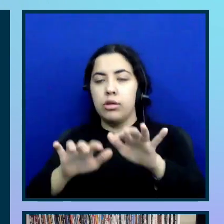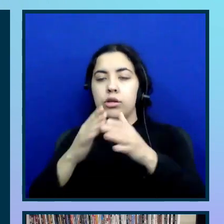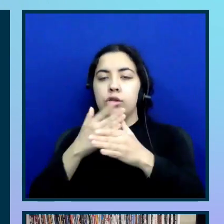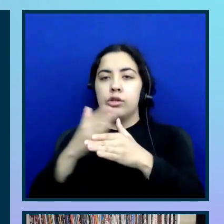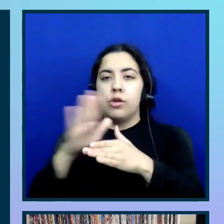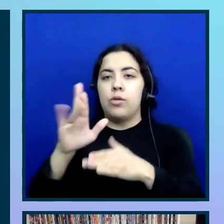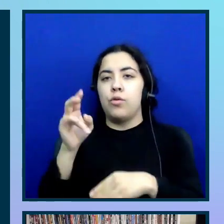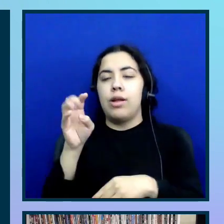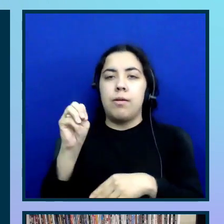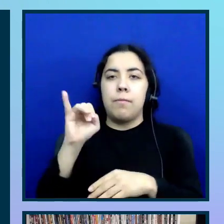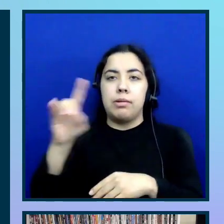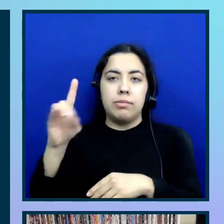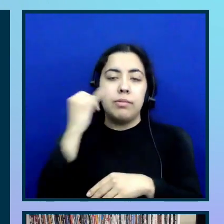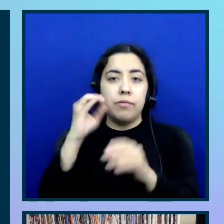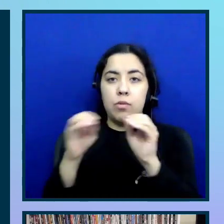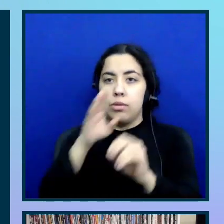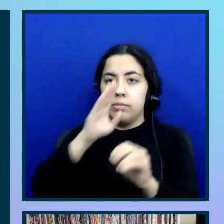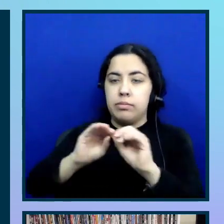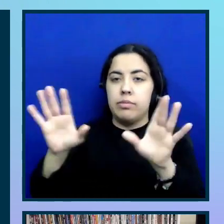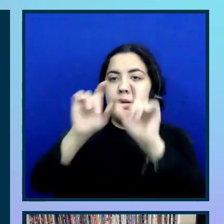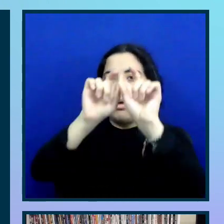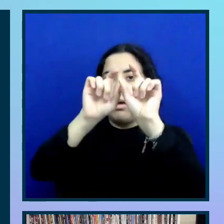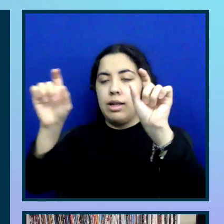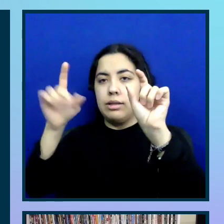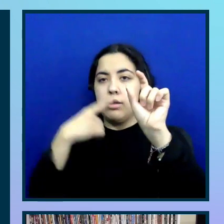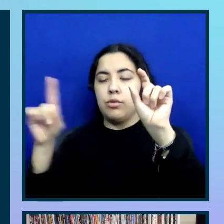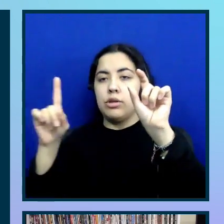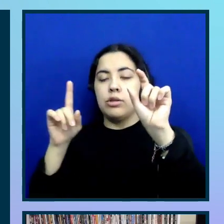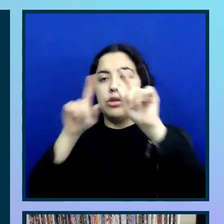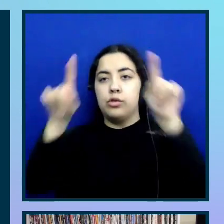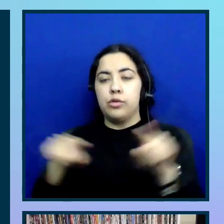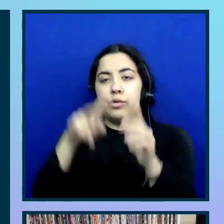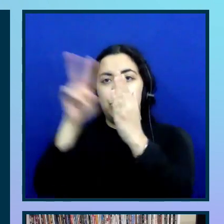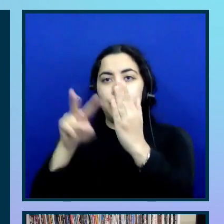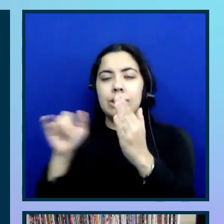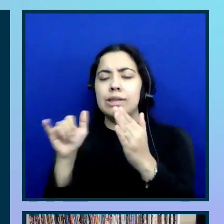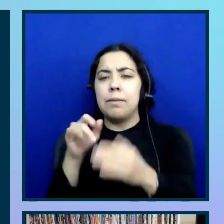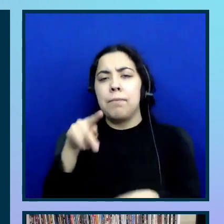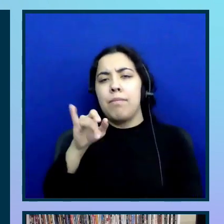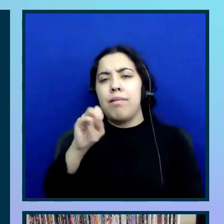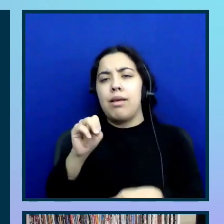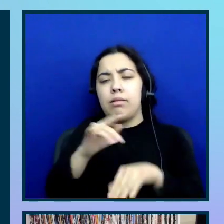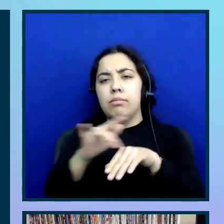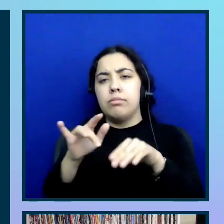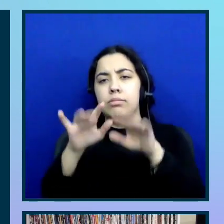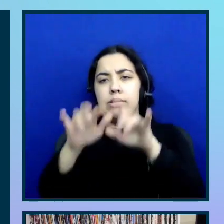And without the explicit heading declaration, the screen reader would read the content as plain text. So it's not the worst user experience,